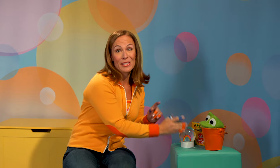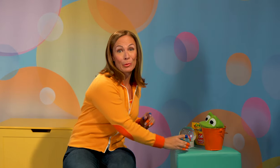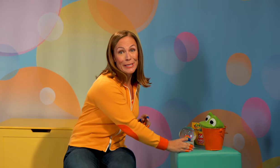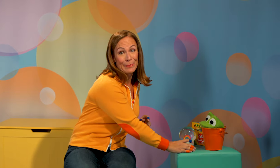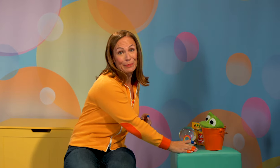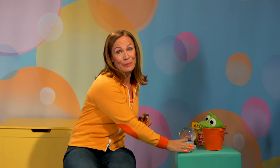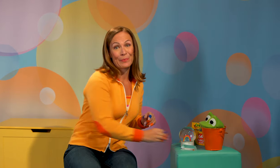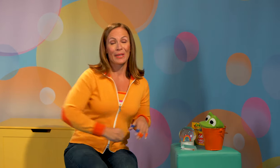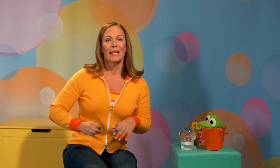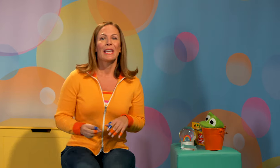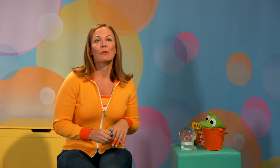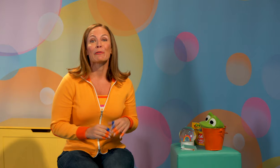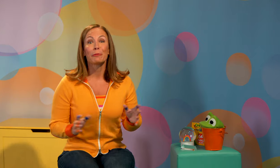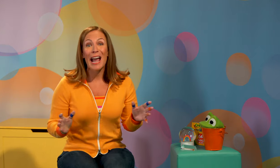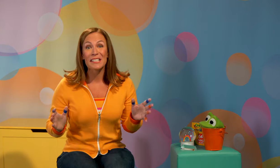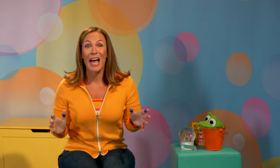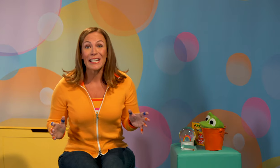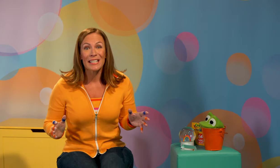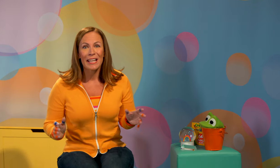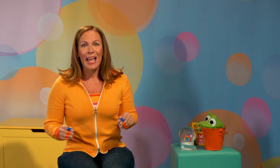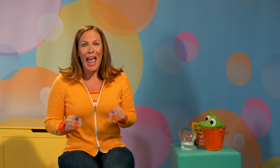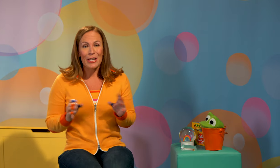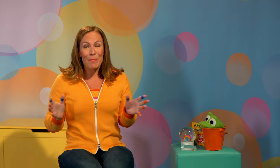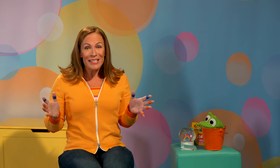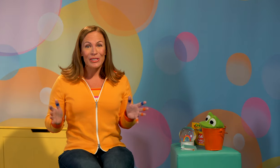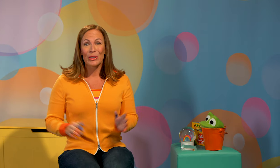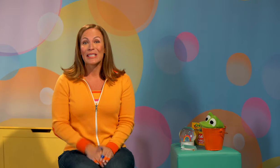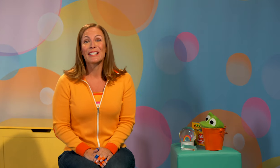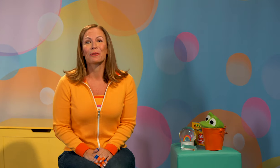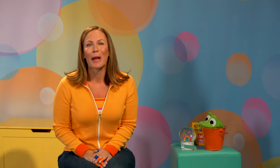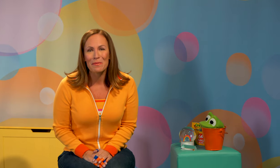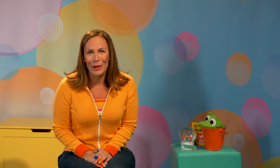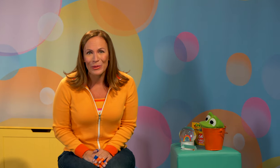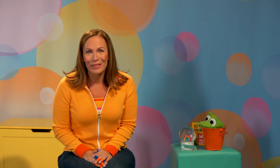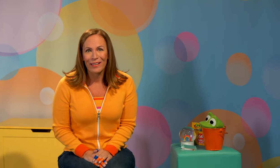This is a prism. It refracts light and it makes it so you can see a rainbow.